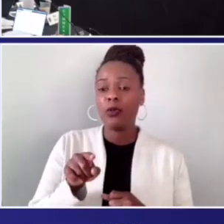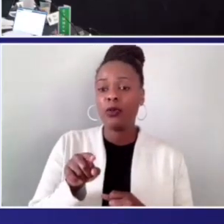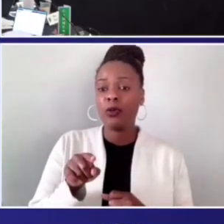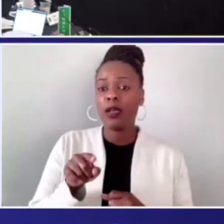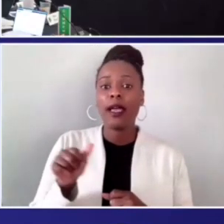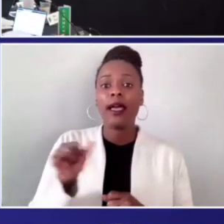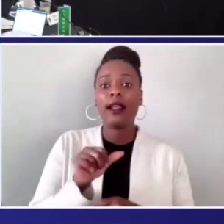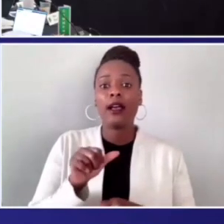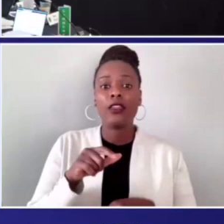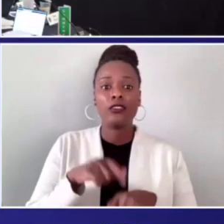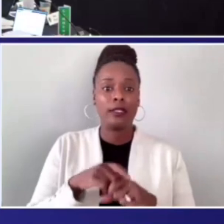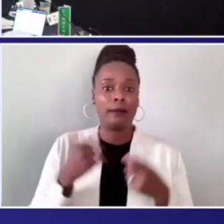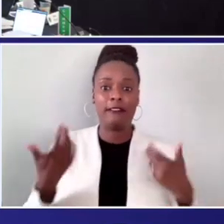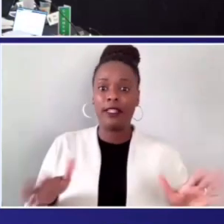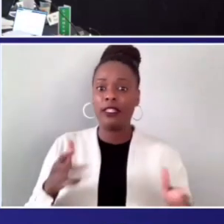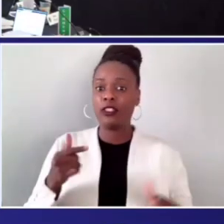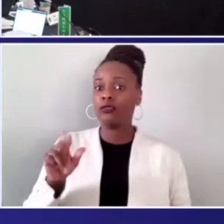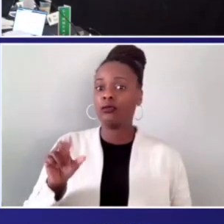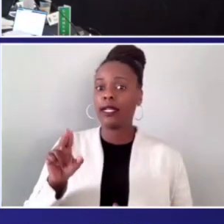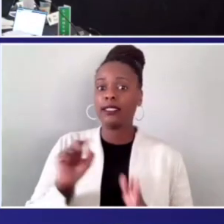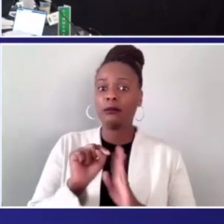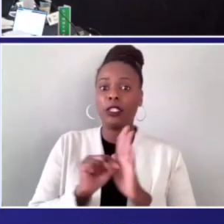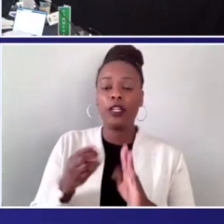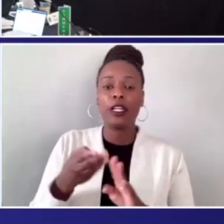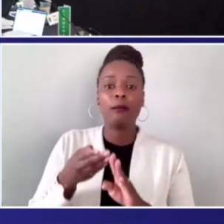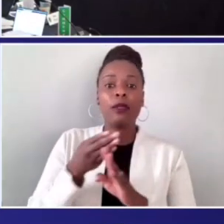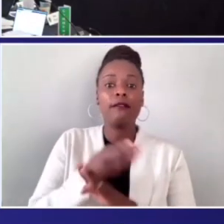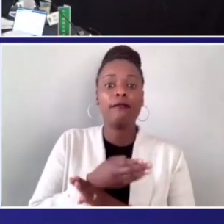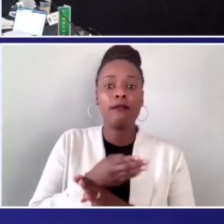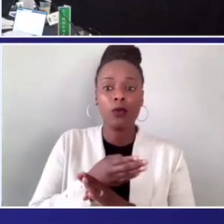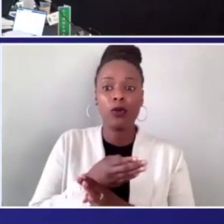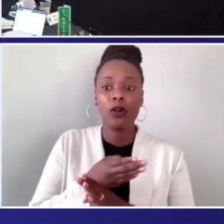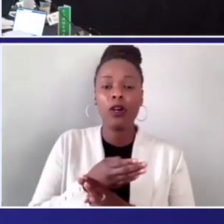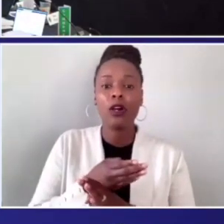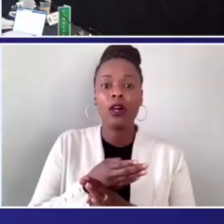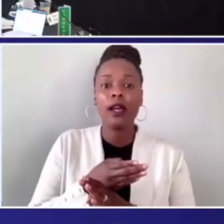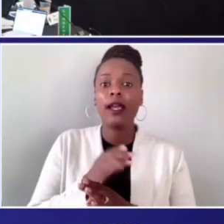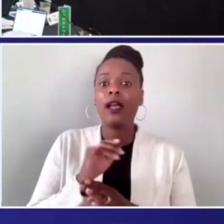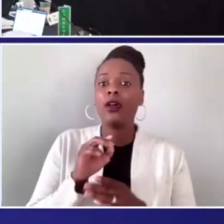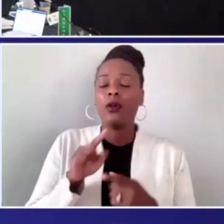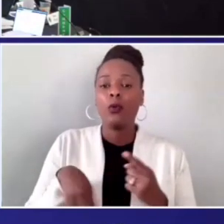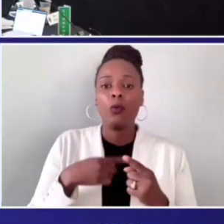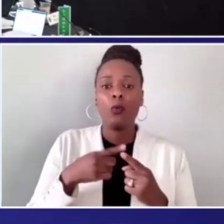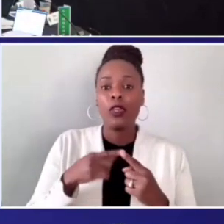grace period before, the minute you cease to be enrolled at least half-time, you would enter into repayment.